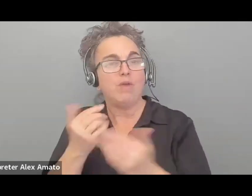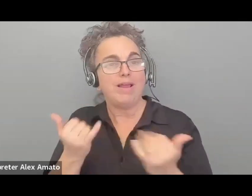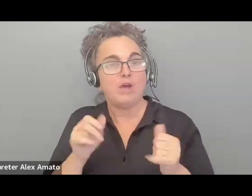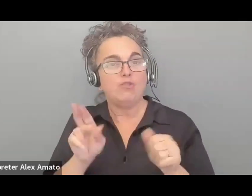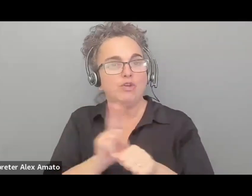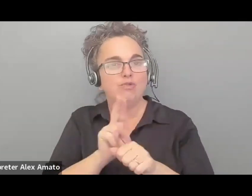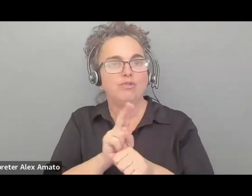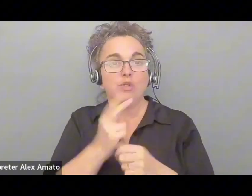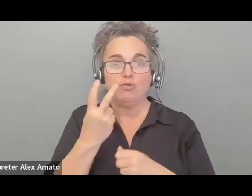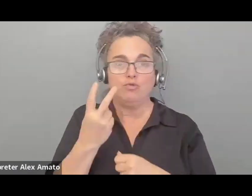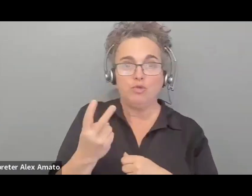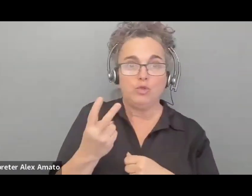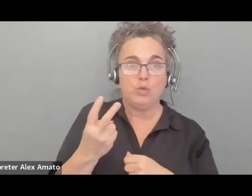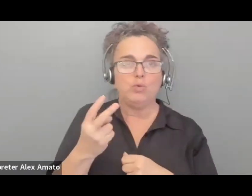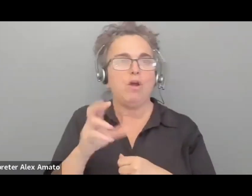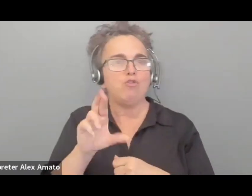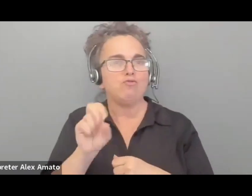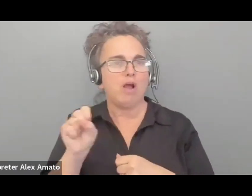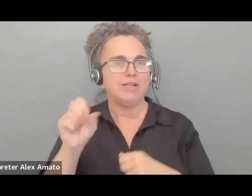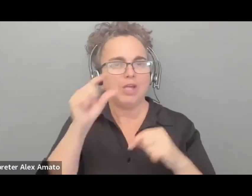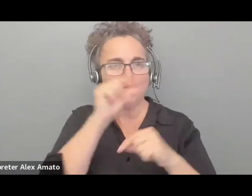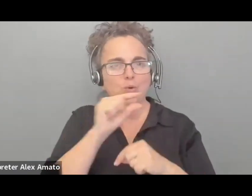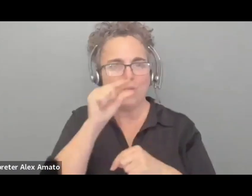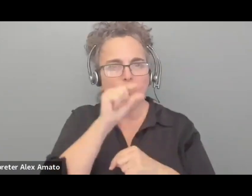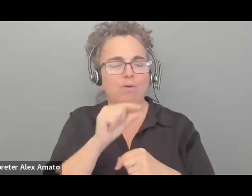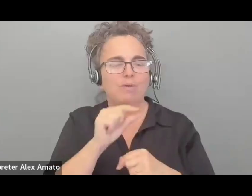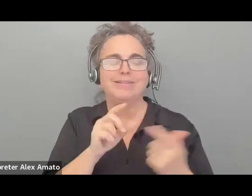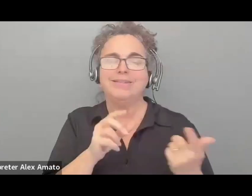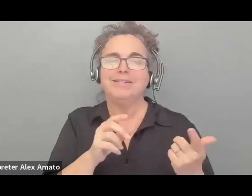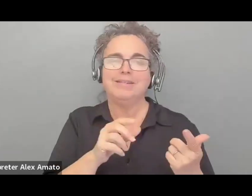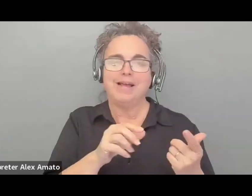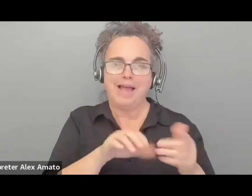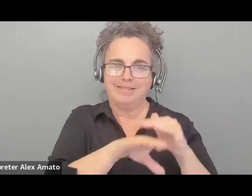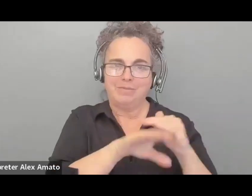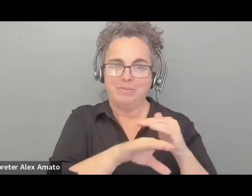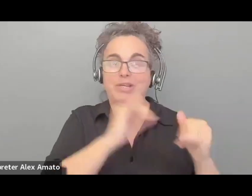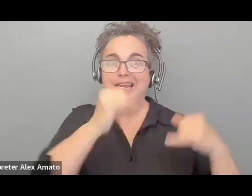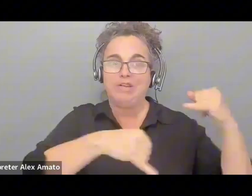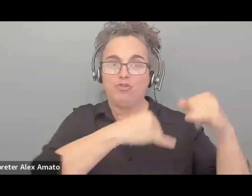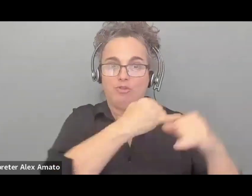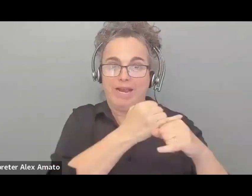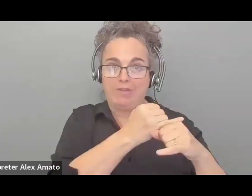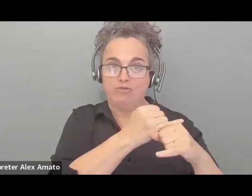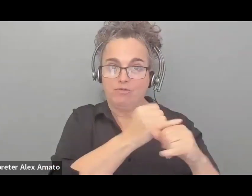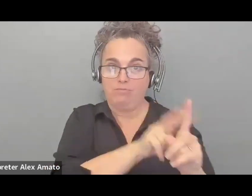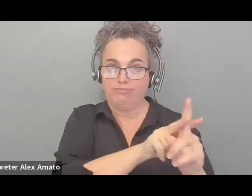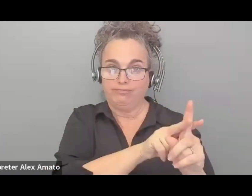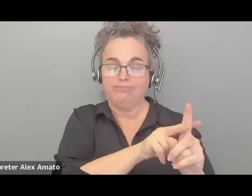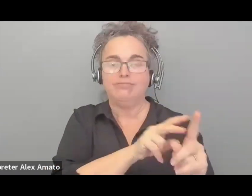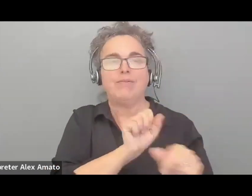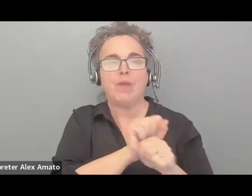accessibility internationalization, which works in tandem to ensure products are built